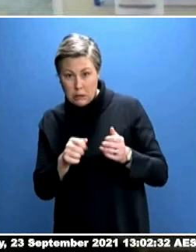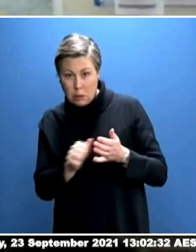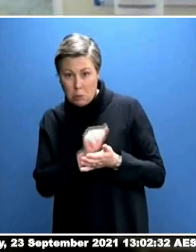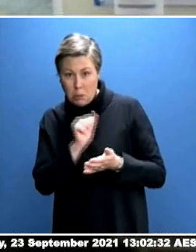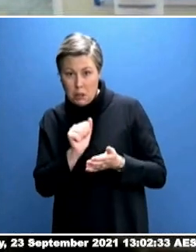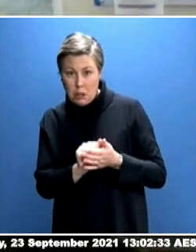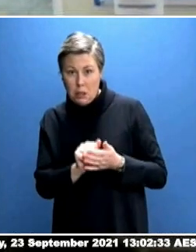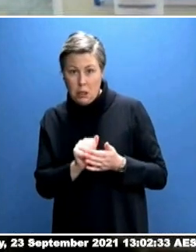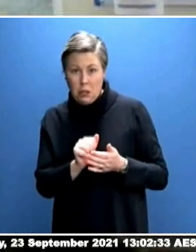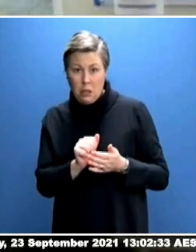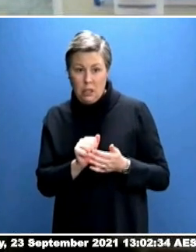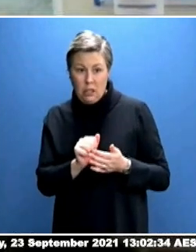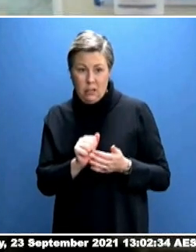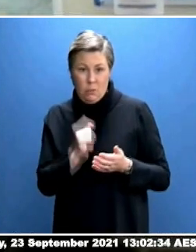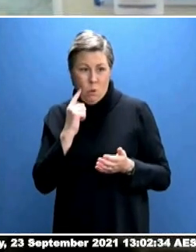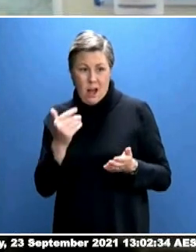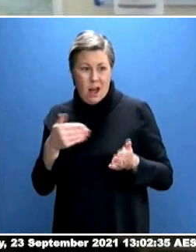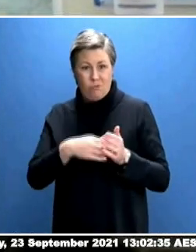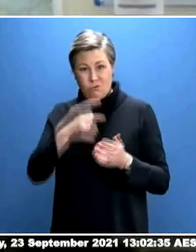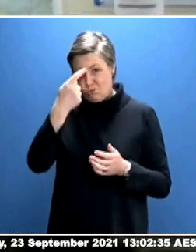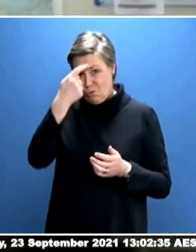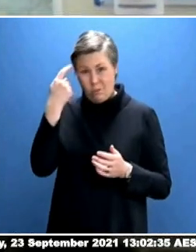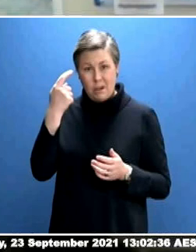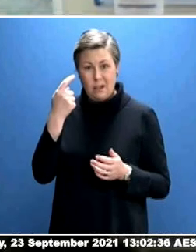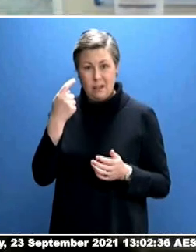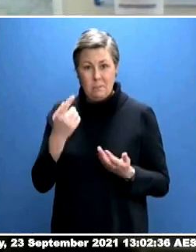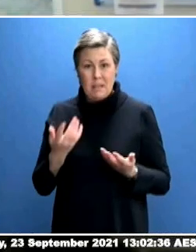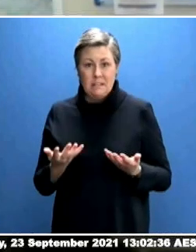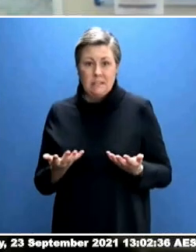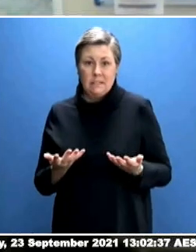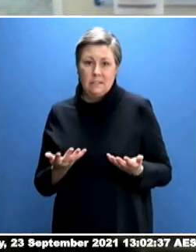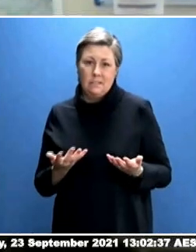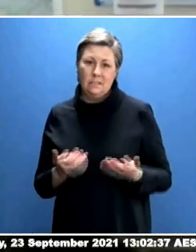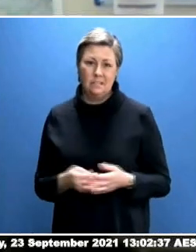guess it should be a last option.